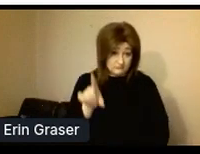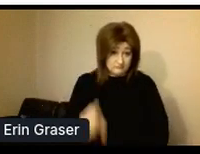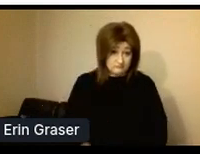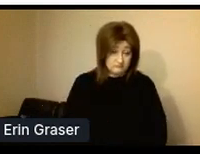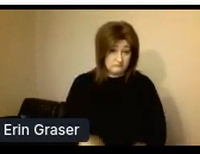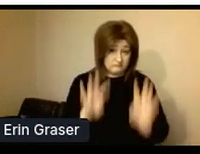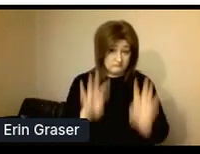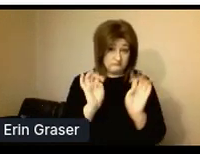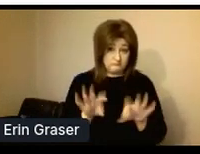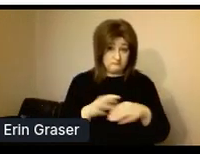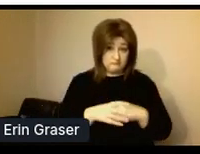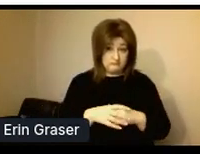Seen it on TikTok.